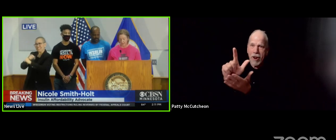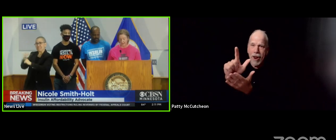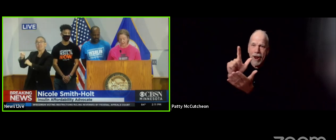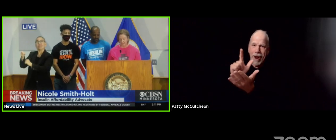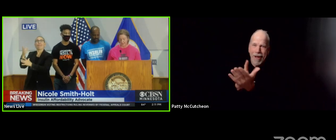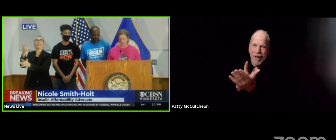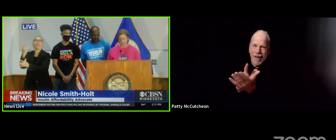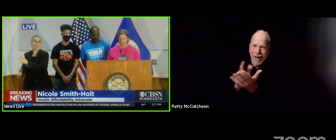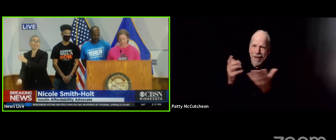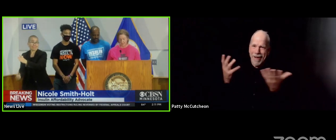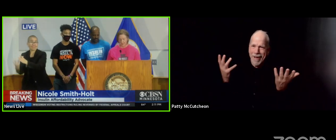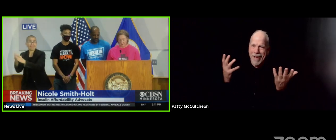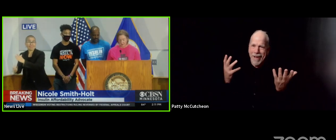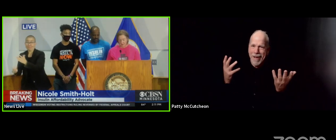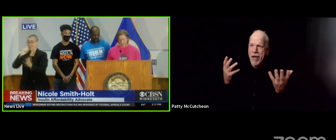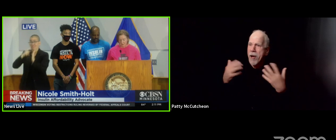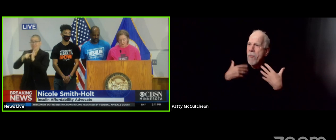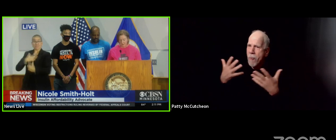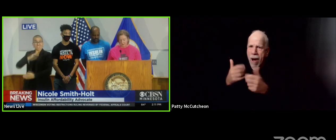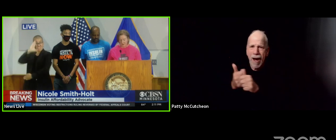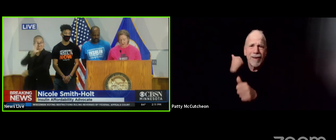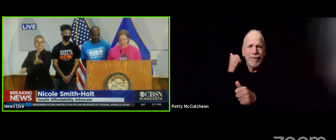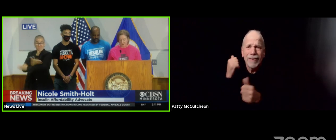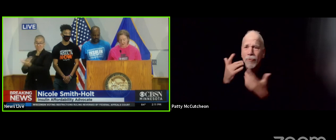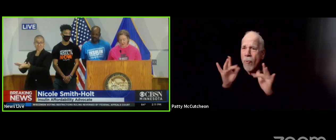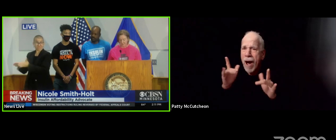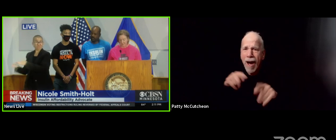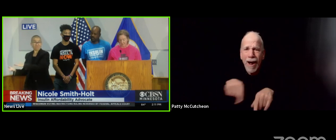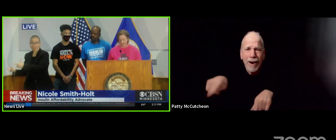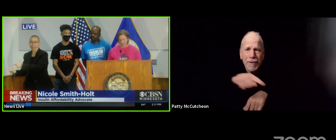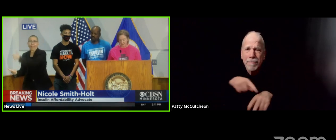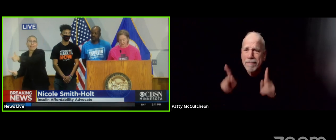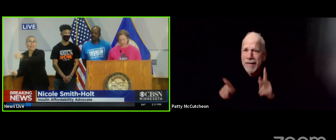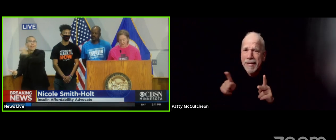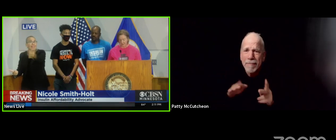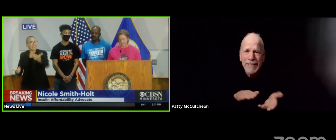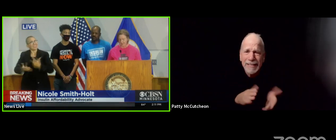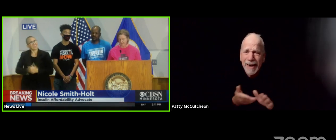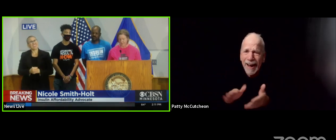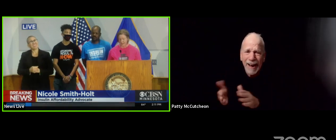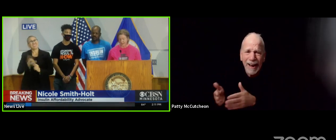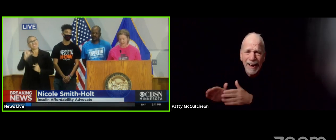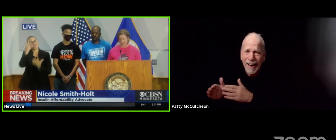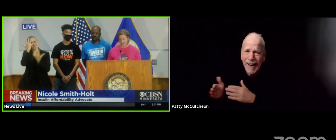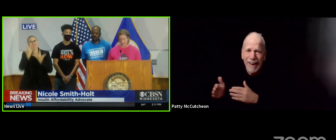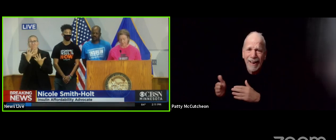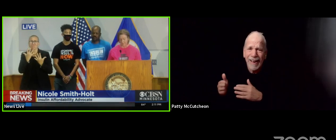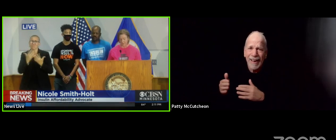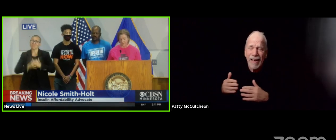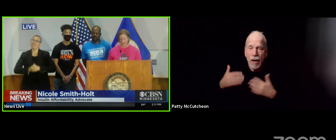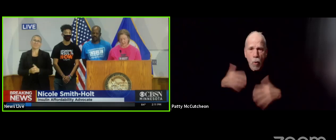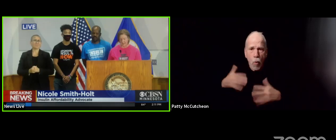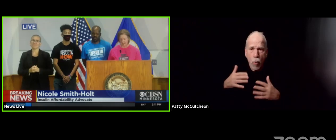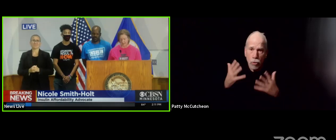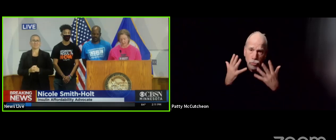AGAIN IN MINNESOTA. BUT THE REAL TRAGEDY HERE IS THAT WE ARE IN THE MIDST OF A PANDEMIC, A PANDEMIC THAT HAS